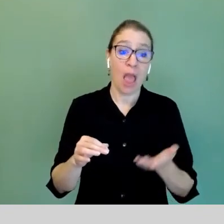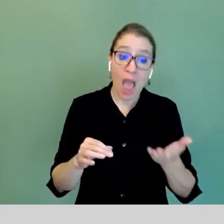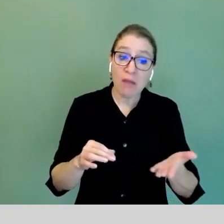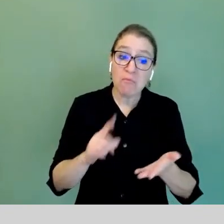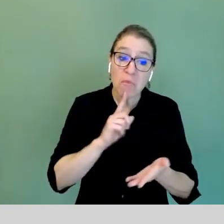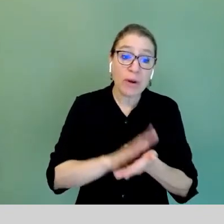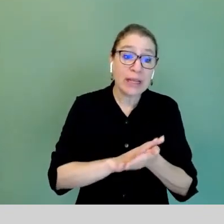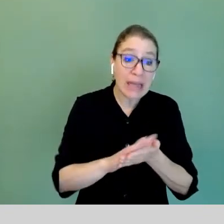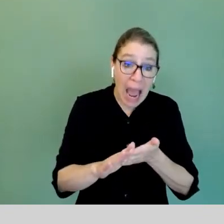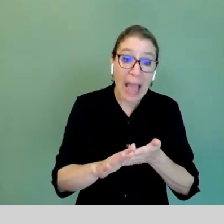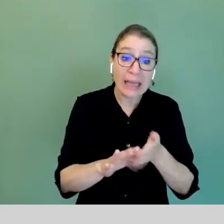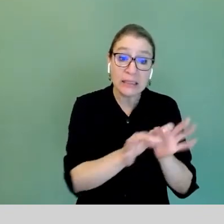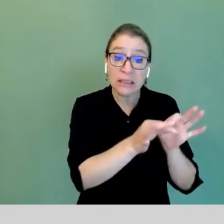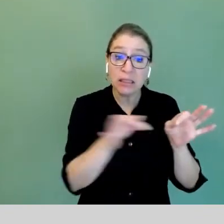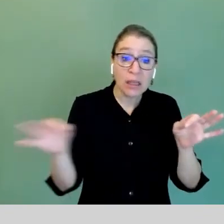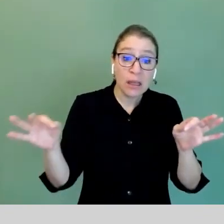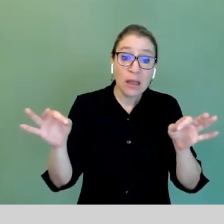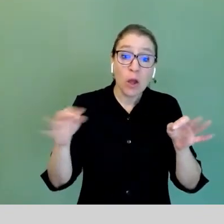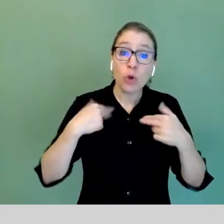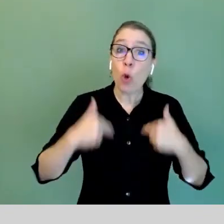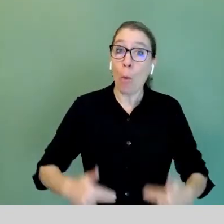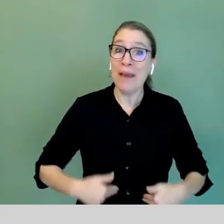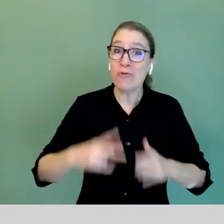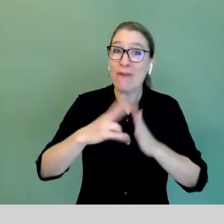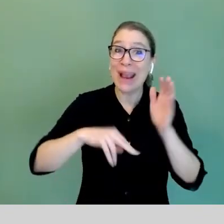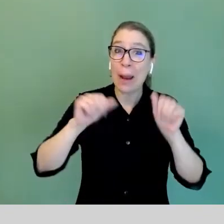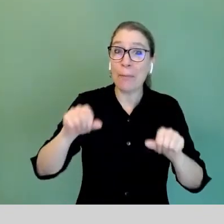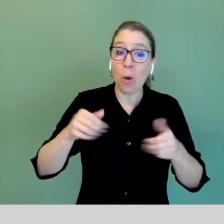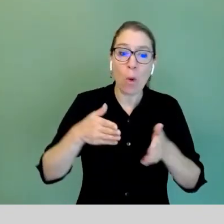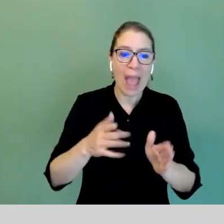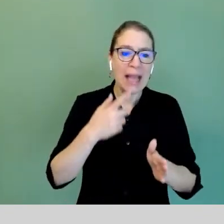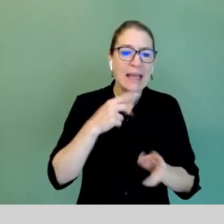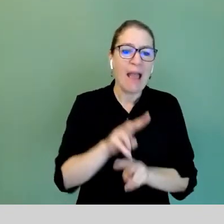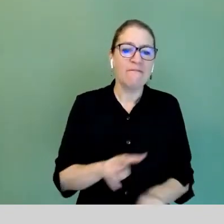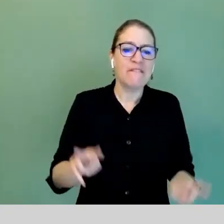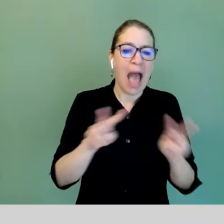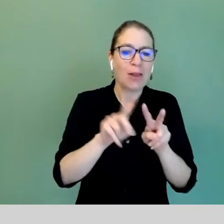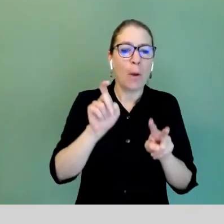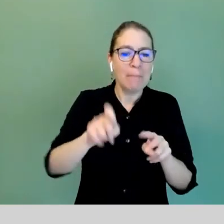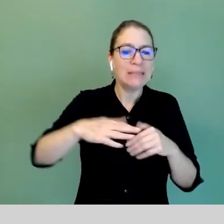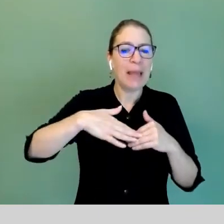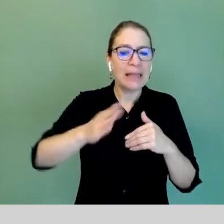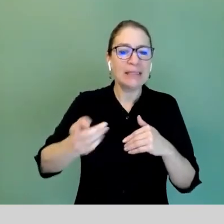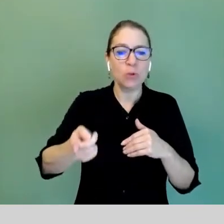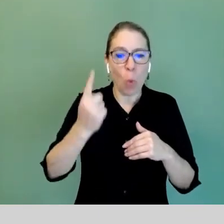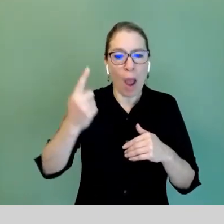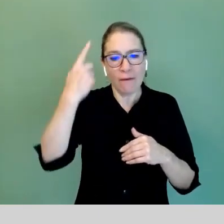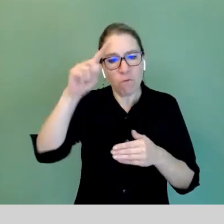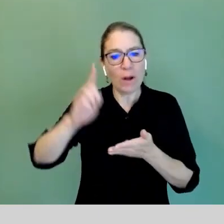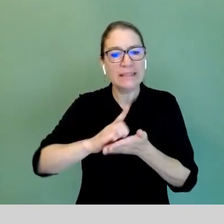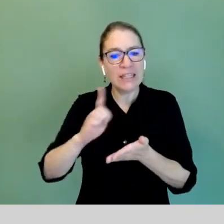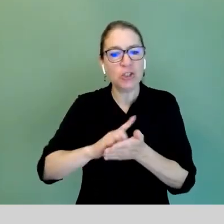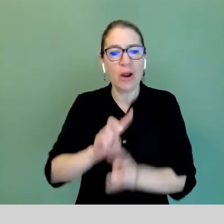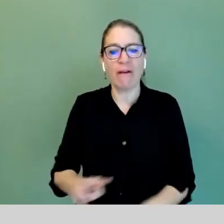in a pretty nice human readable way that the value must be at least one for dictionary value in passenger count.